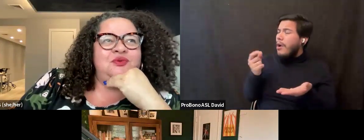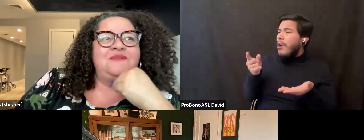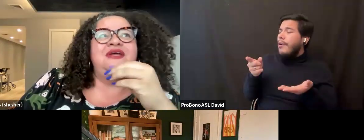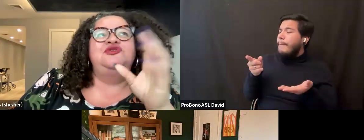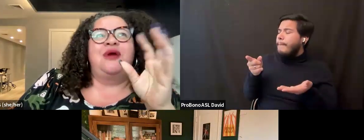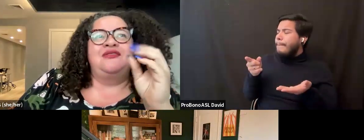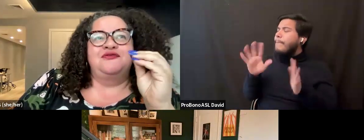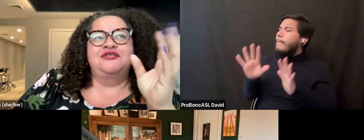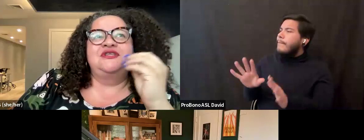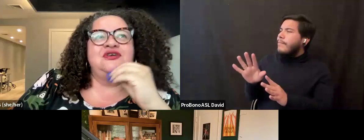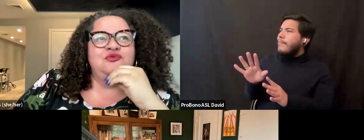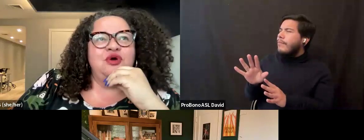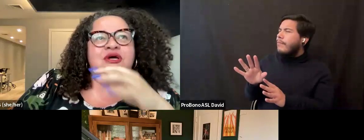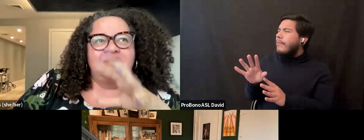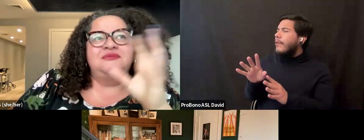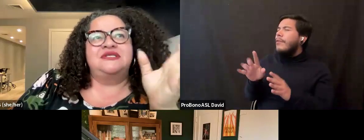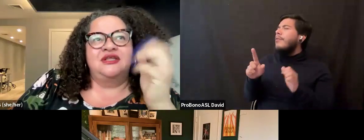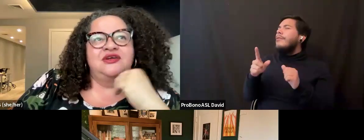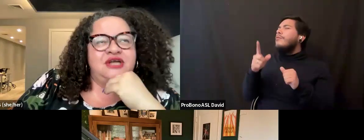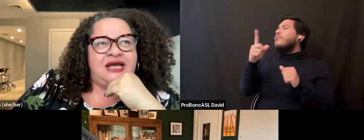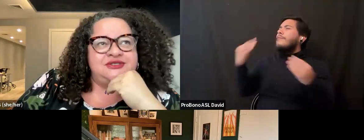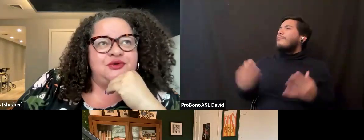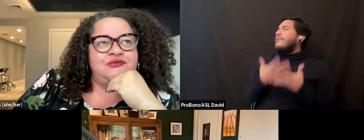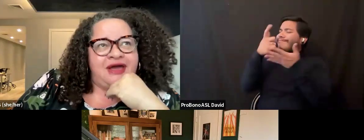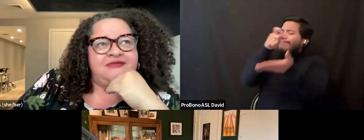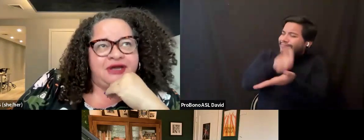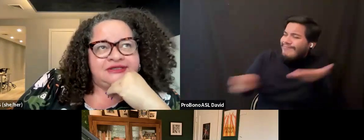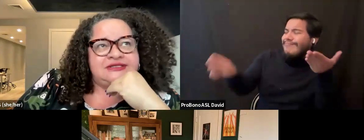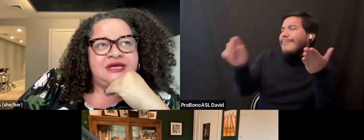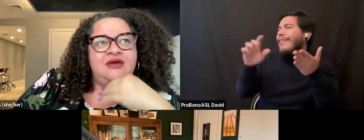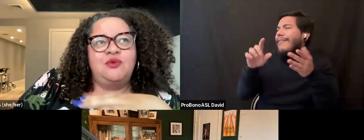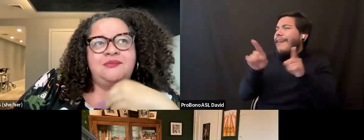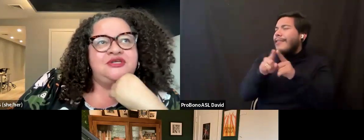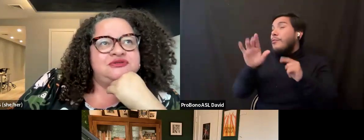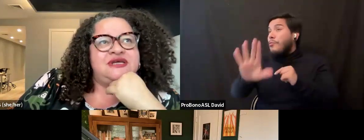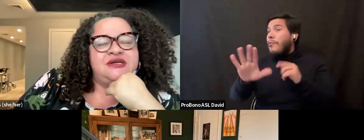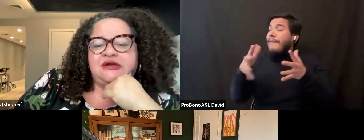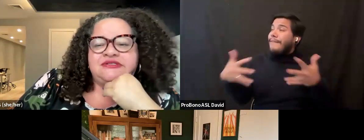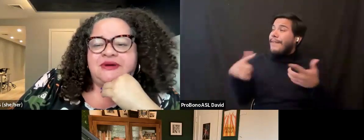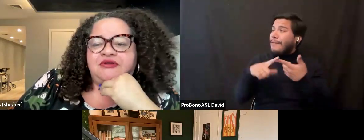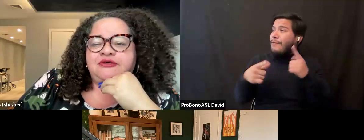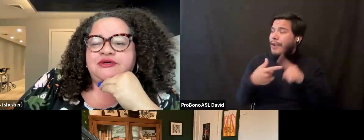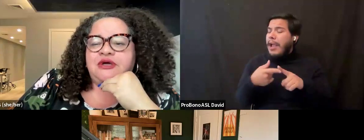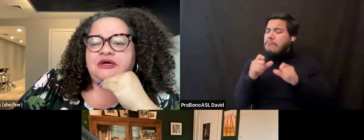what made you write the first thing that you wrote anonymously on the internet as your fat friend, and what made you stay anonymous about it for so long?